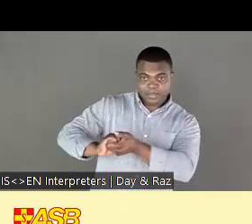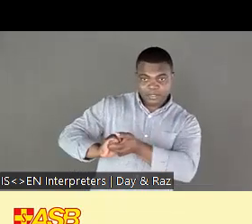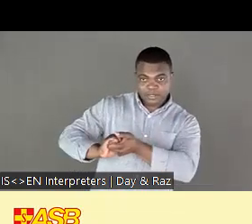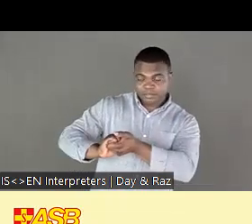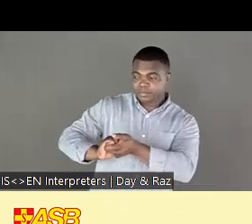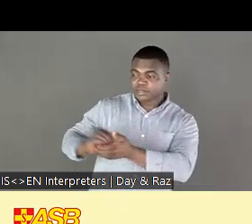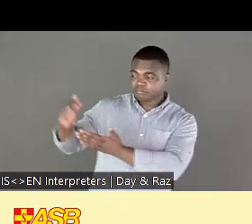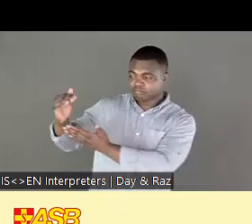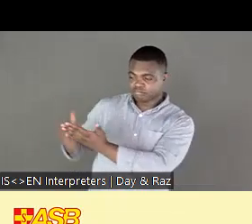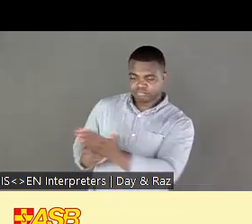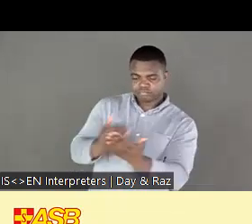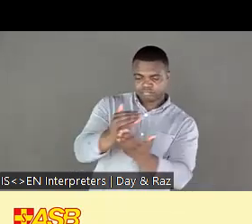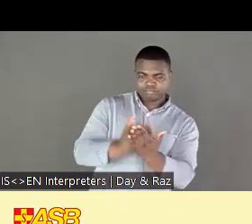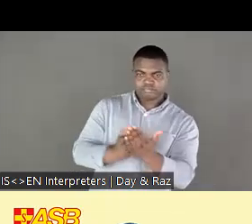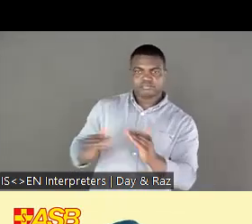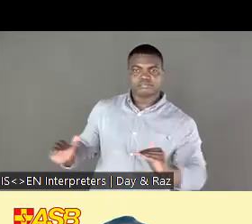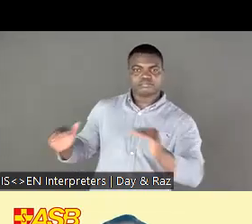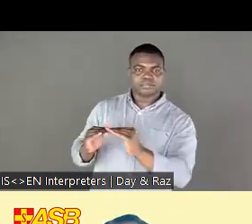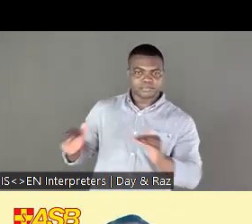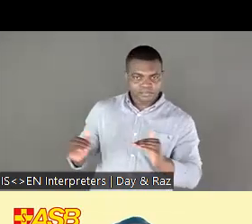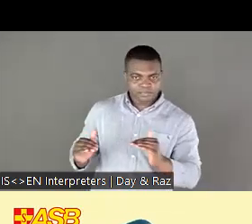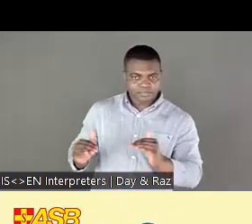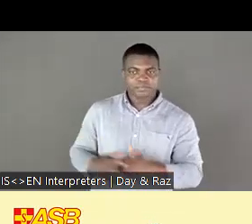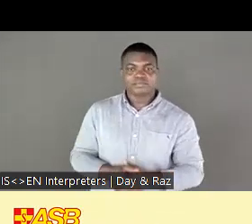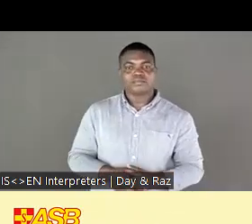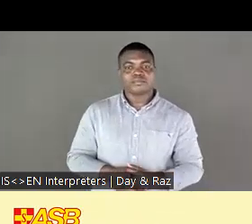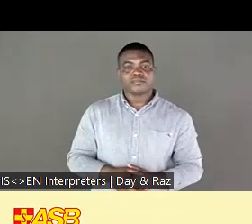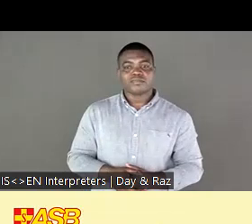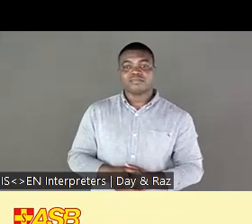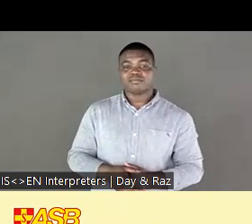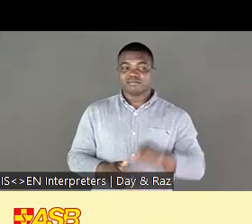Shifting the power to the local OPDs has been proven to lead to